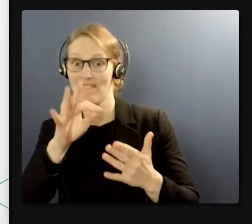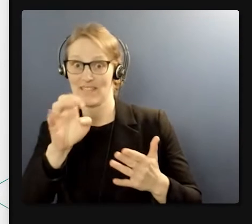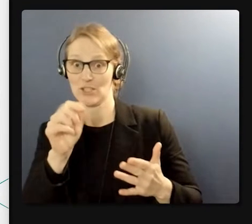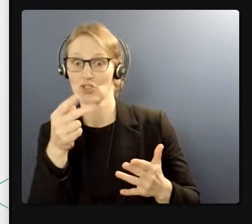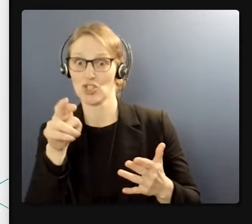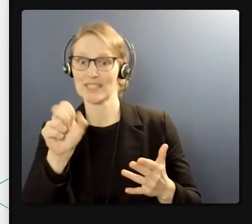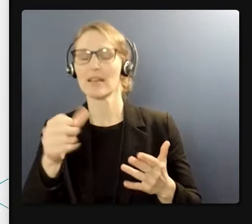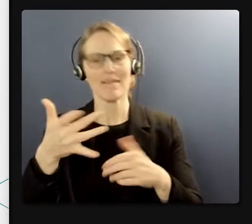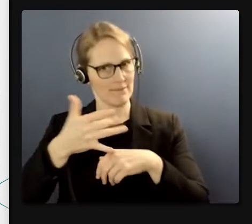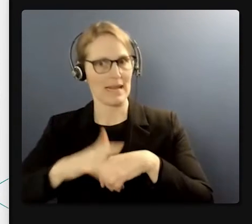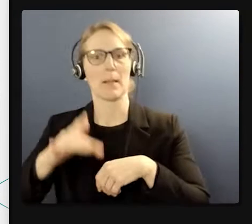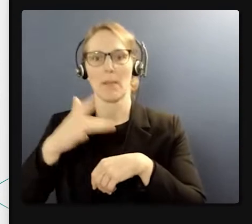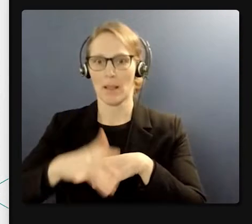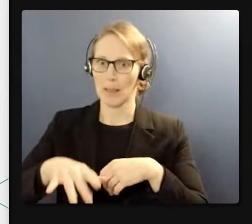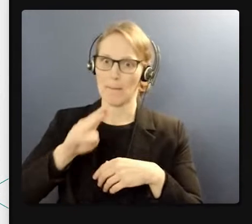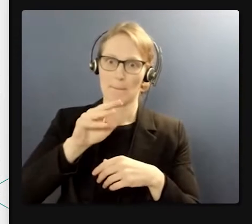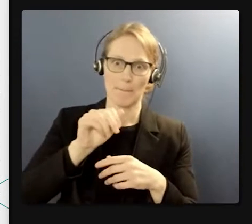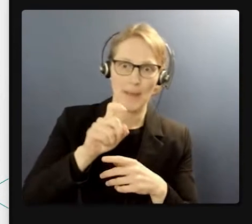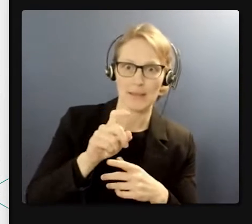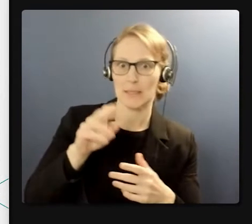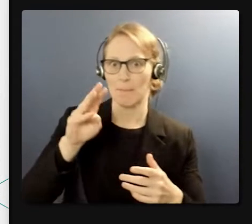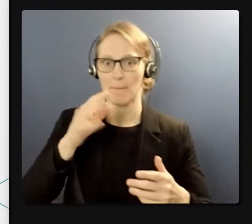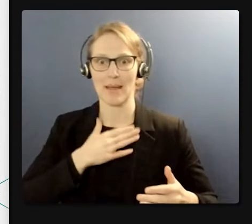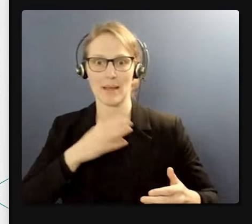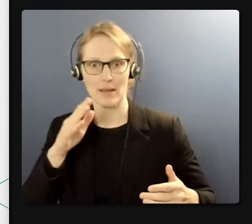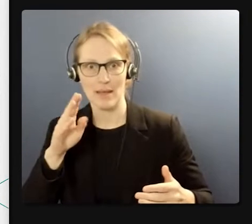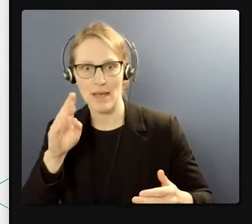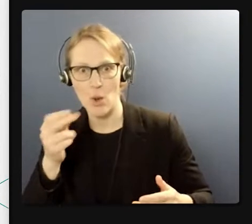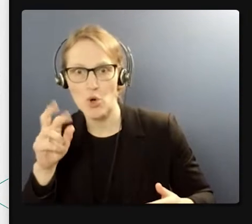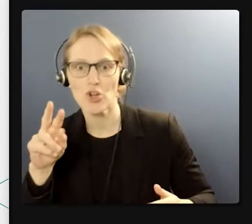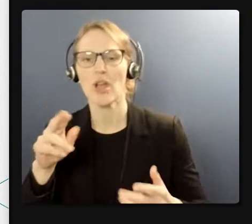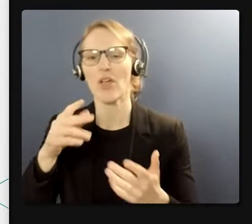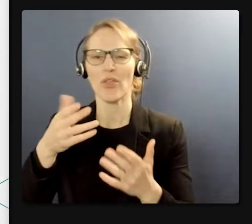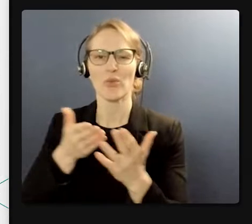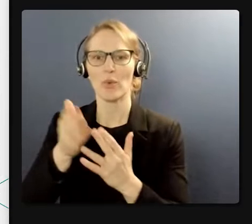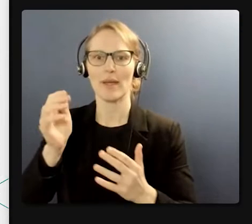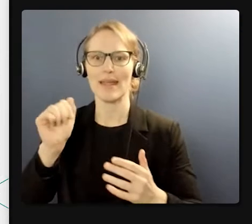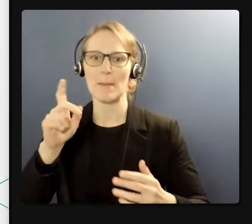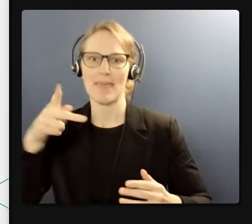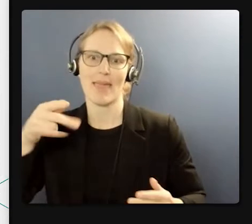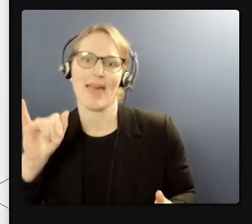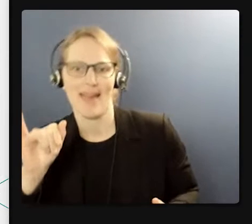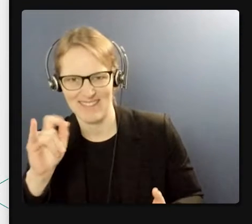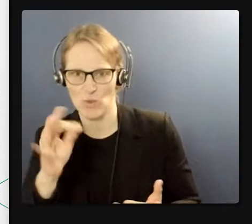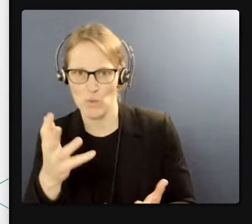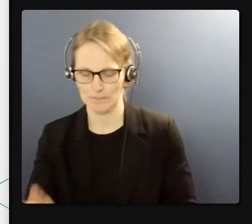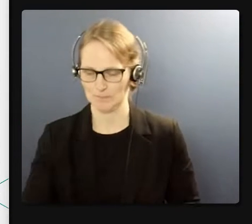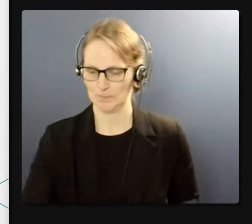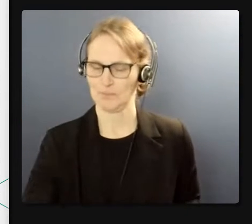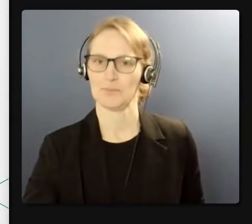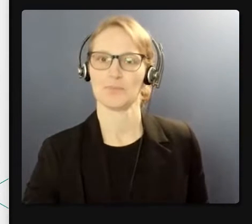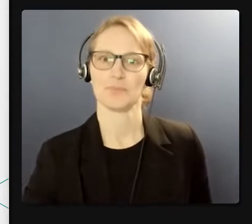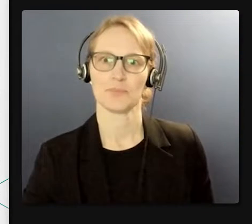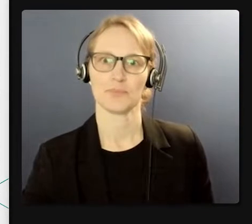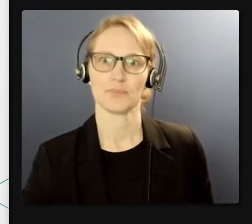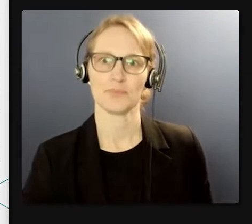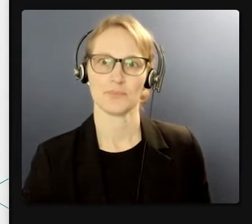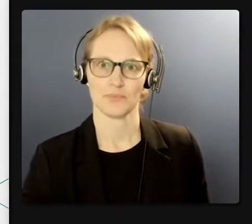We're going to look into this. There are two different approaches. The first approach is a straightforward LOD chain,